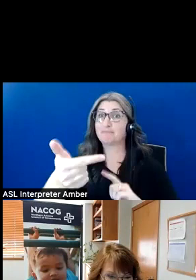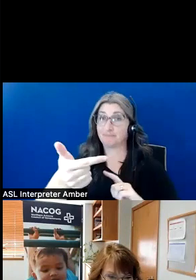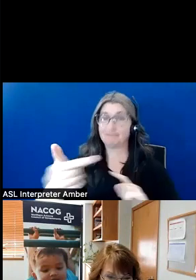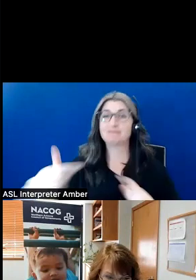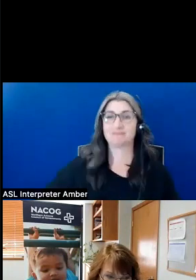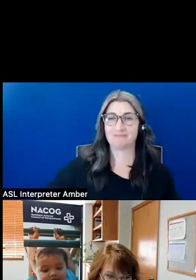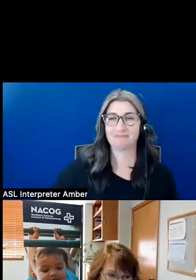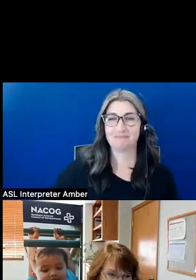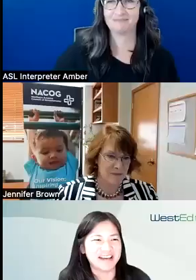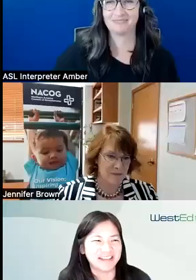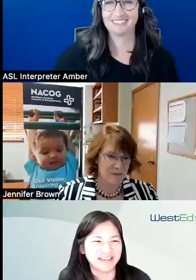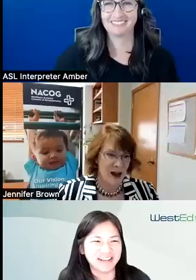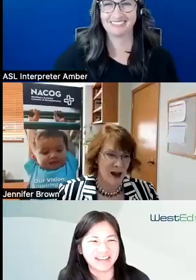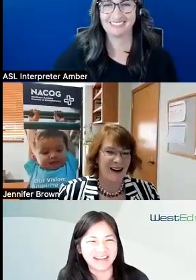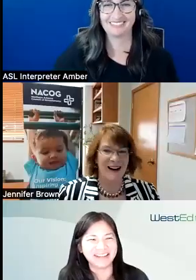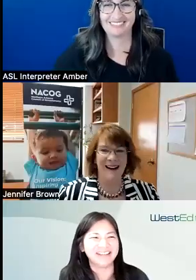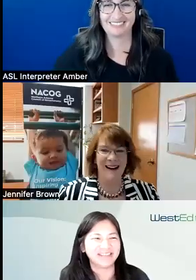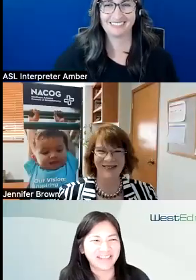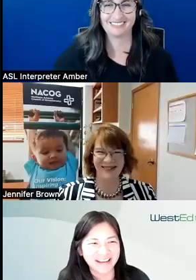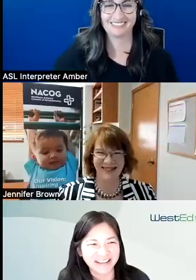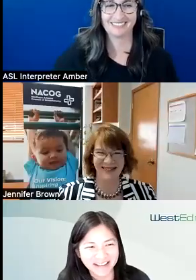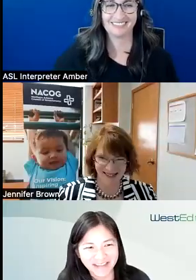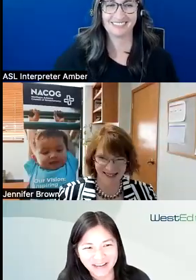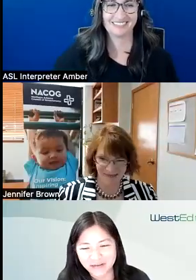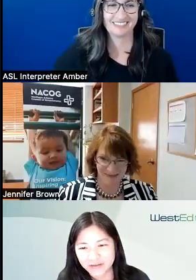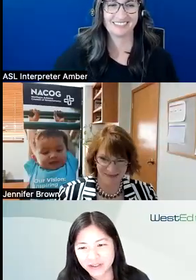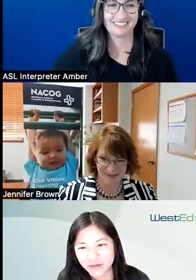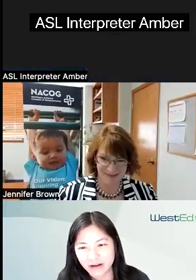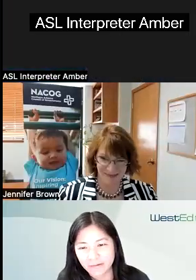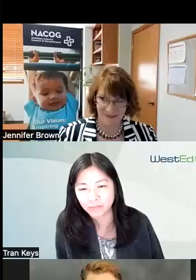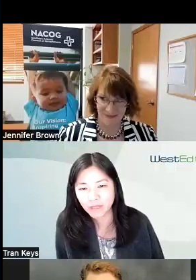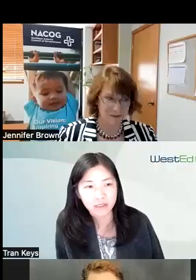Oh, it's always so hard to go after you, Jennifer. Thank you for that. Thank you for that overview.